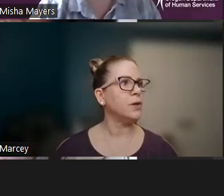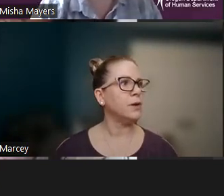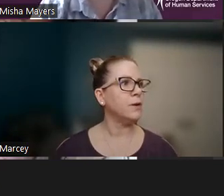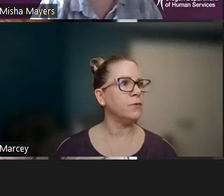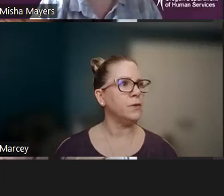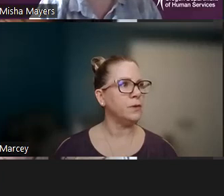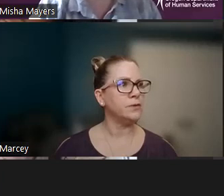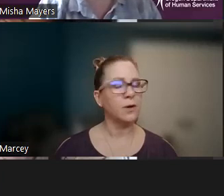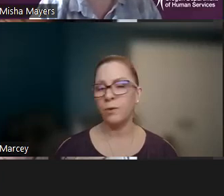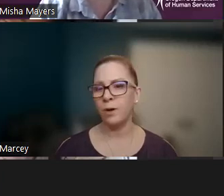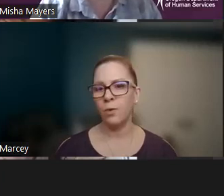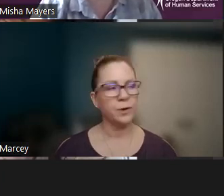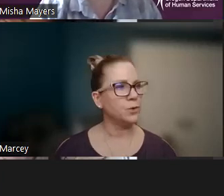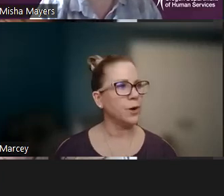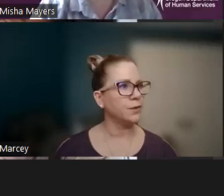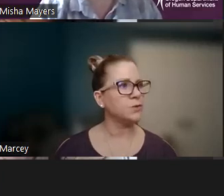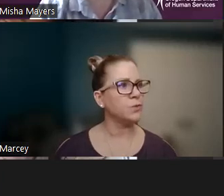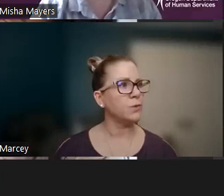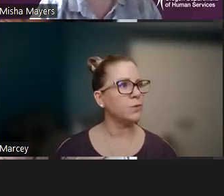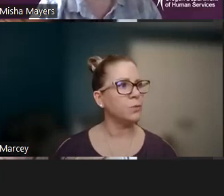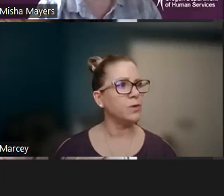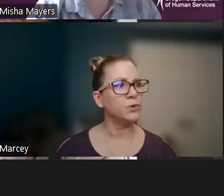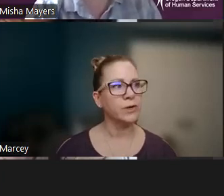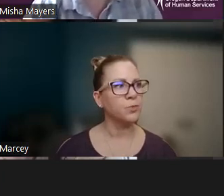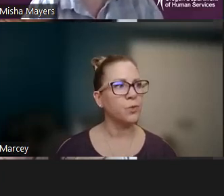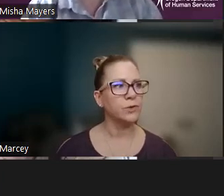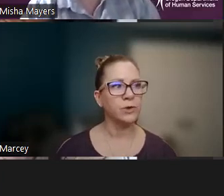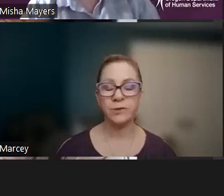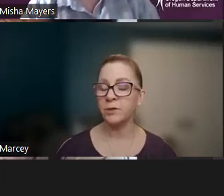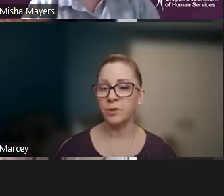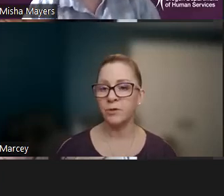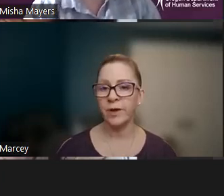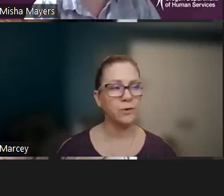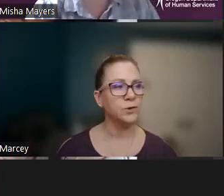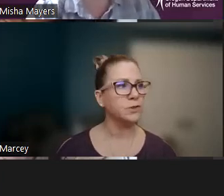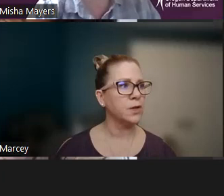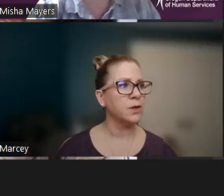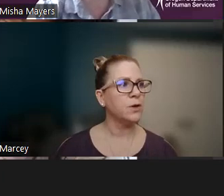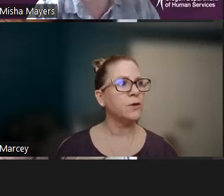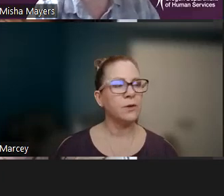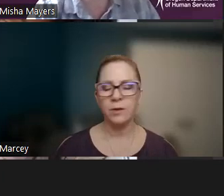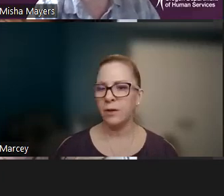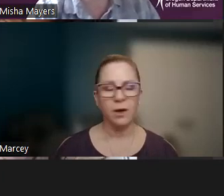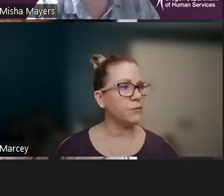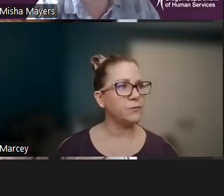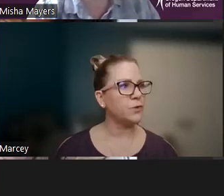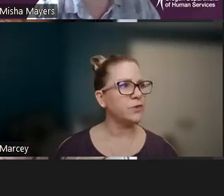INCLUDED IN THESE AWARDED GRANTS WILL BE DIRECT SUPPORT SERVICES TO SURVIVORS. FULL-TIME STAFF,